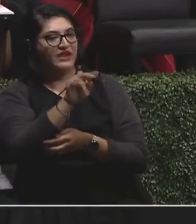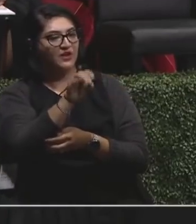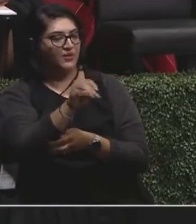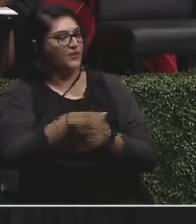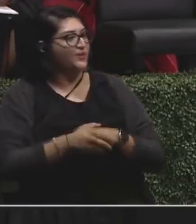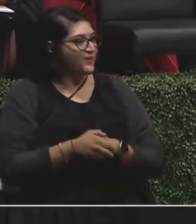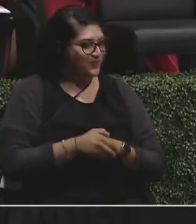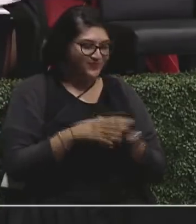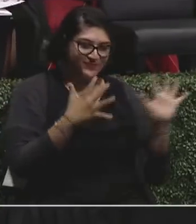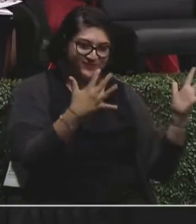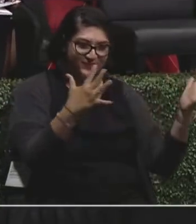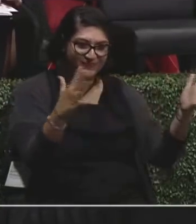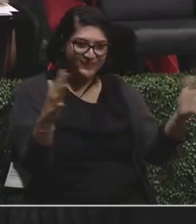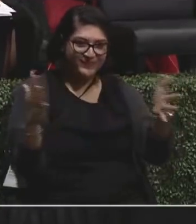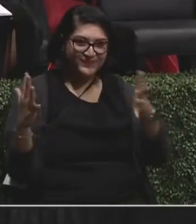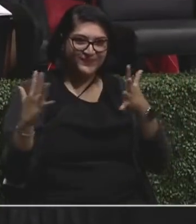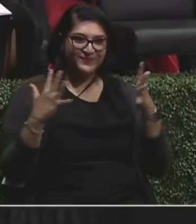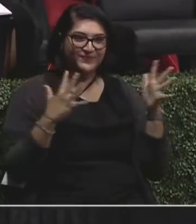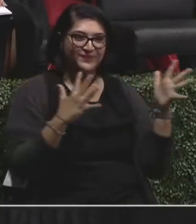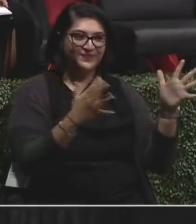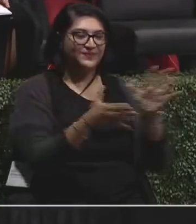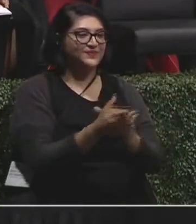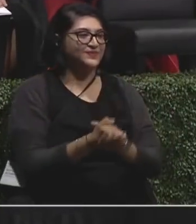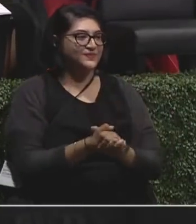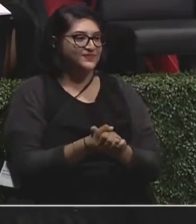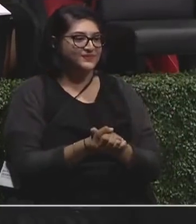NOW, PLEASE JOIN ME IN WELCOMING THE PRESIDENT OF CAL STATE LA, WILLIAM A. COVINO.